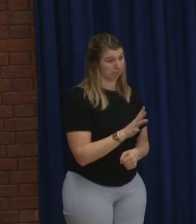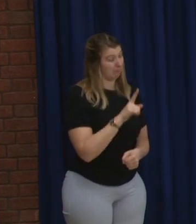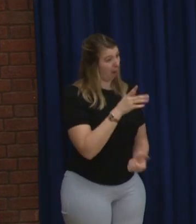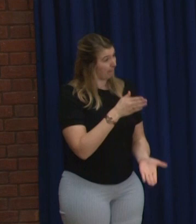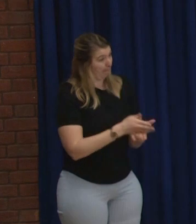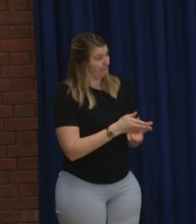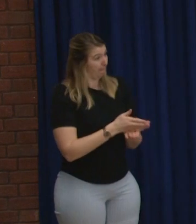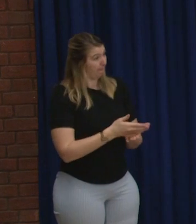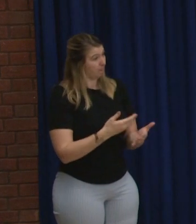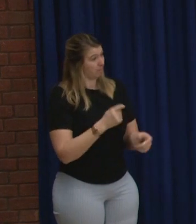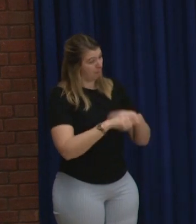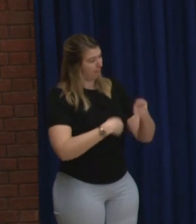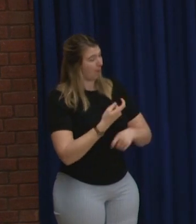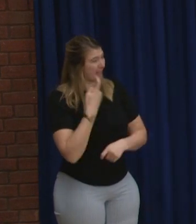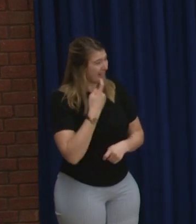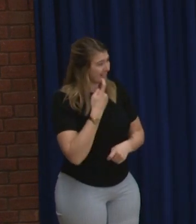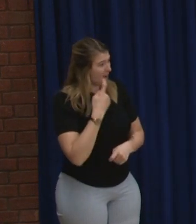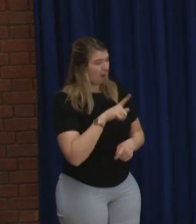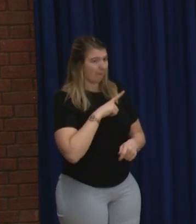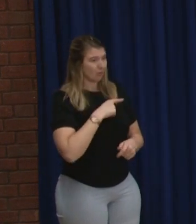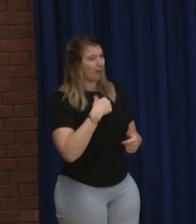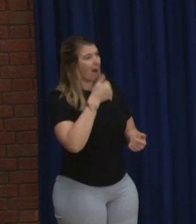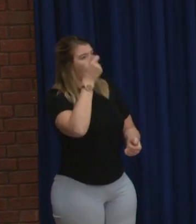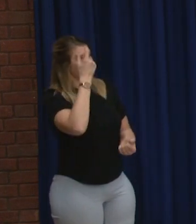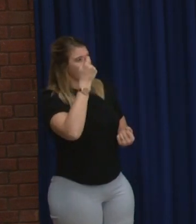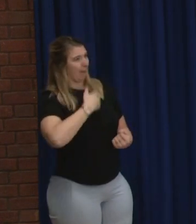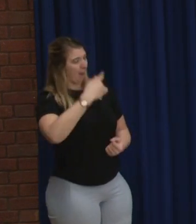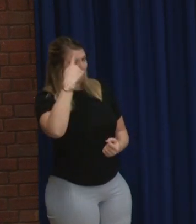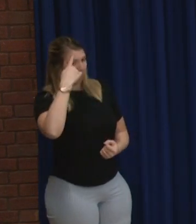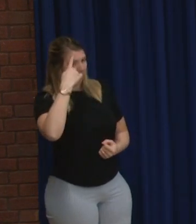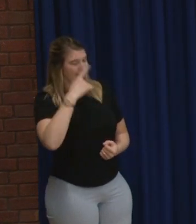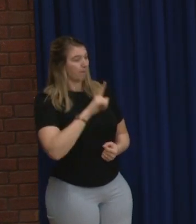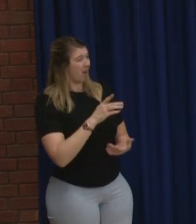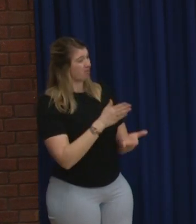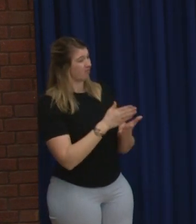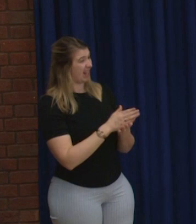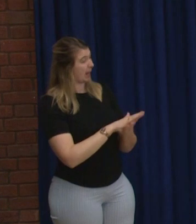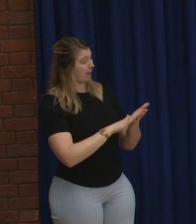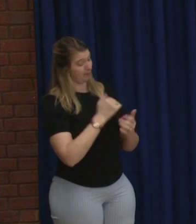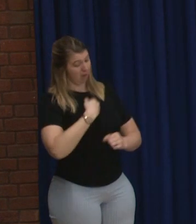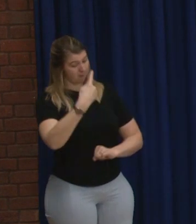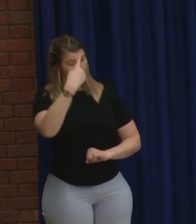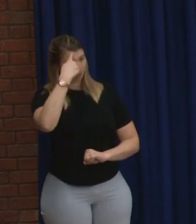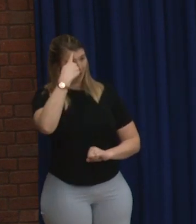but it hasn't changed the fact that my brain works differently and at times it's really tough,